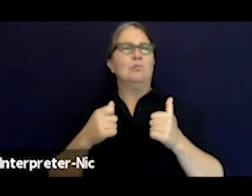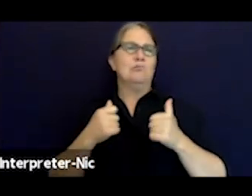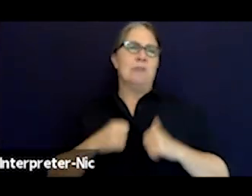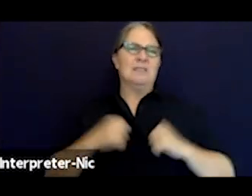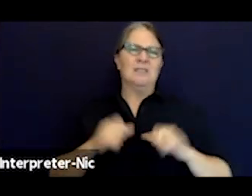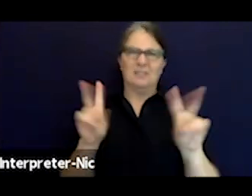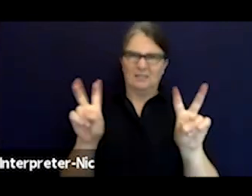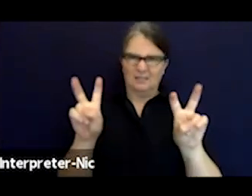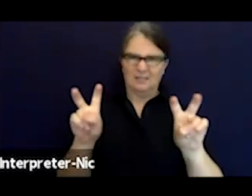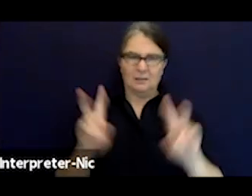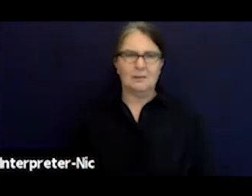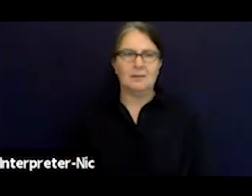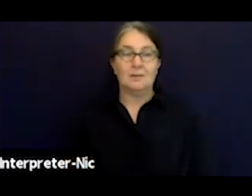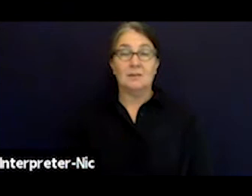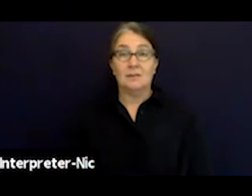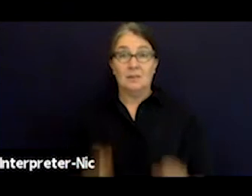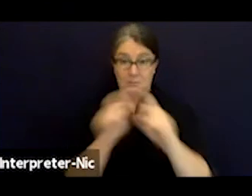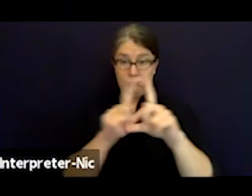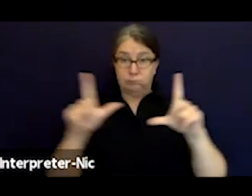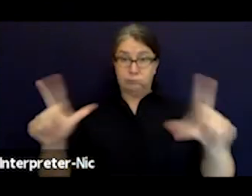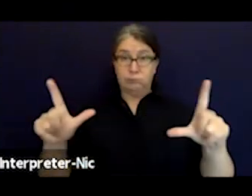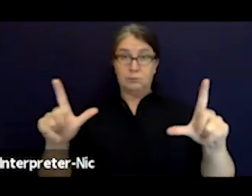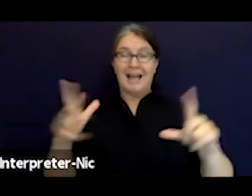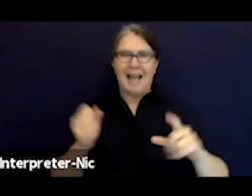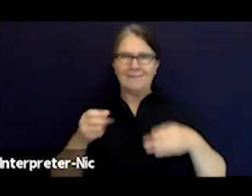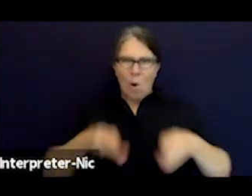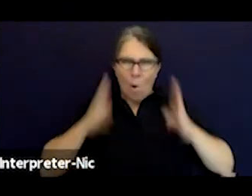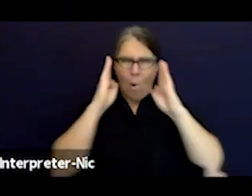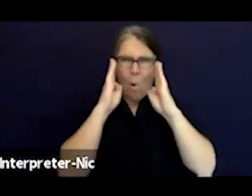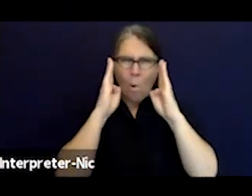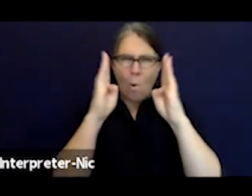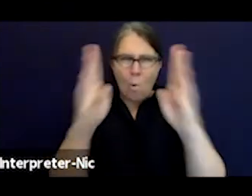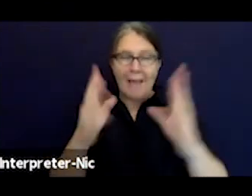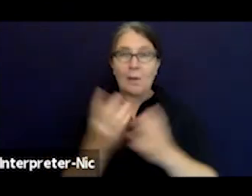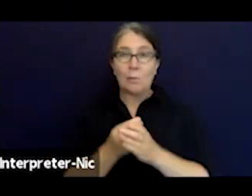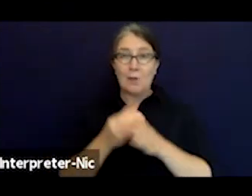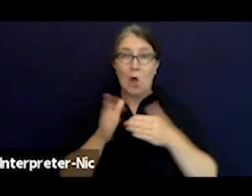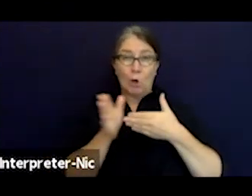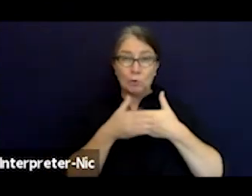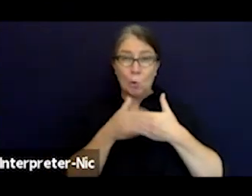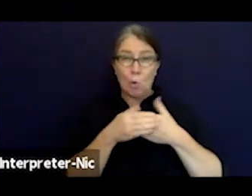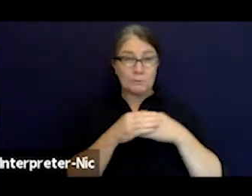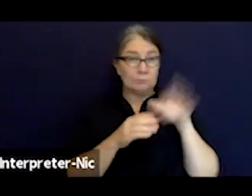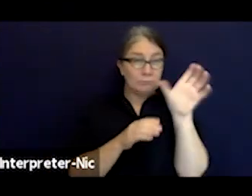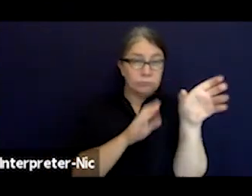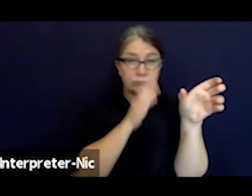All of the doors are coloured white except for one which is coloured yellow. These UDL practices,